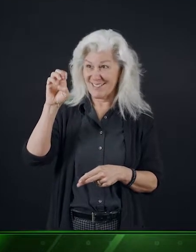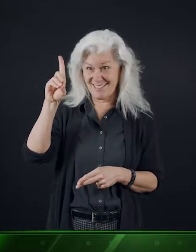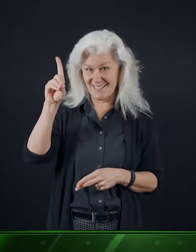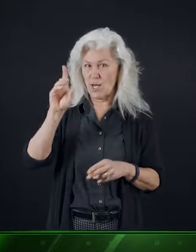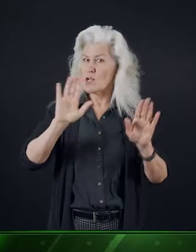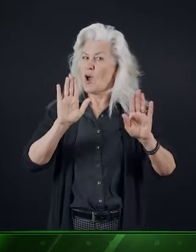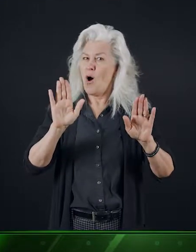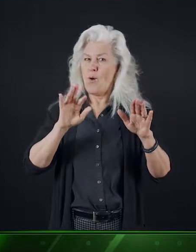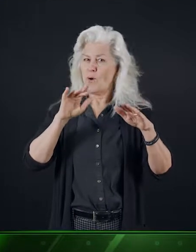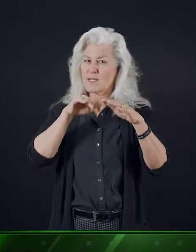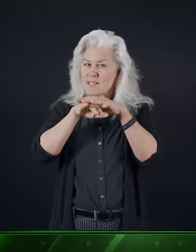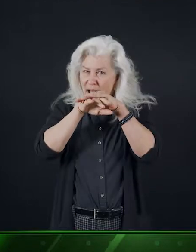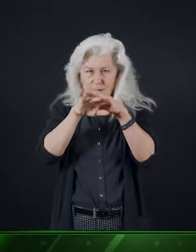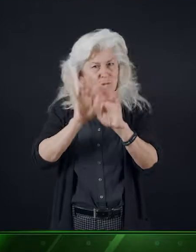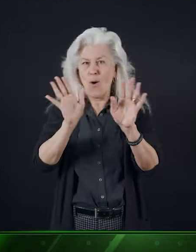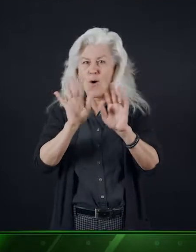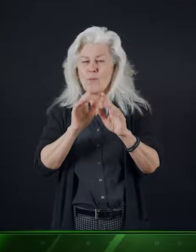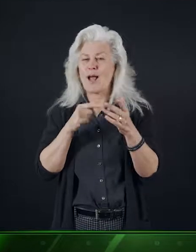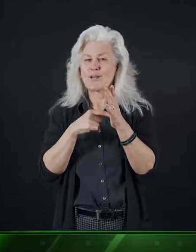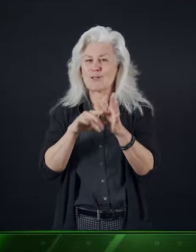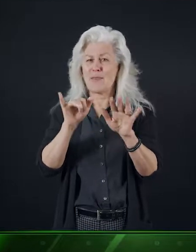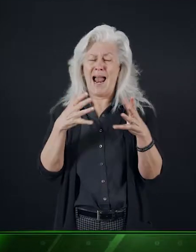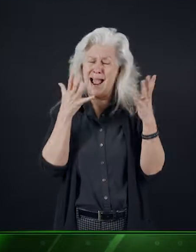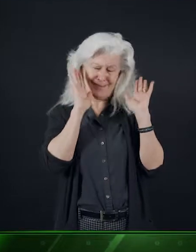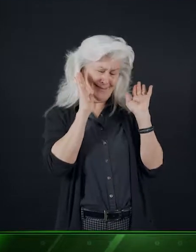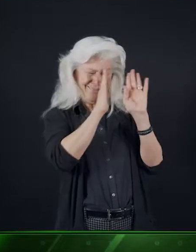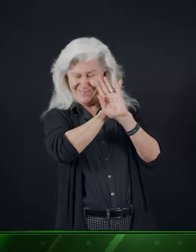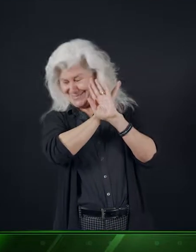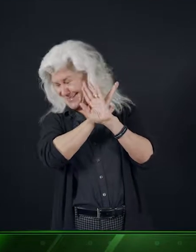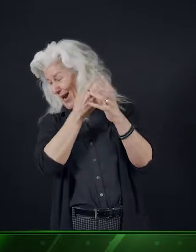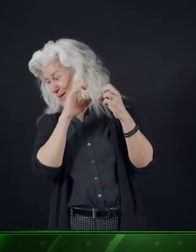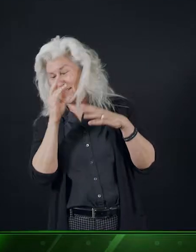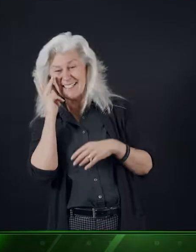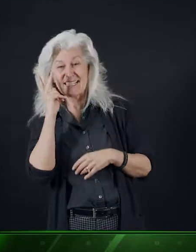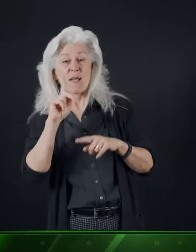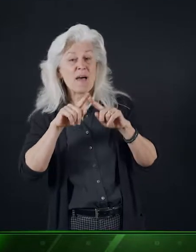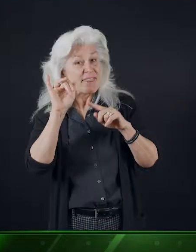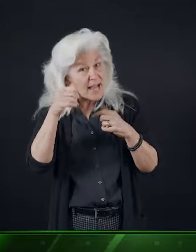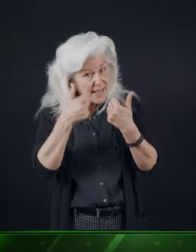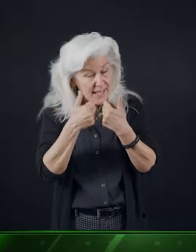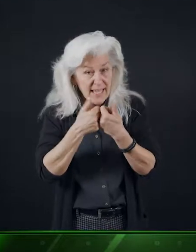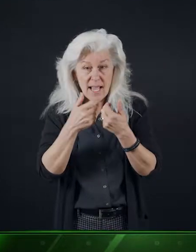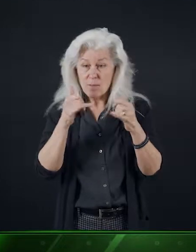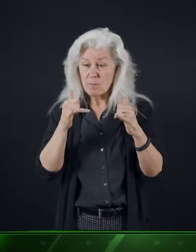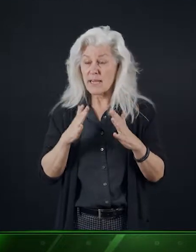I don't want to see them either. But in Grounded, players are given a prompt about the game's Arachnophobia Safe Mode,